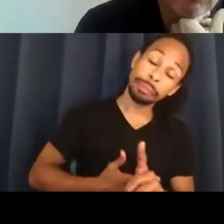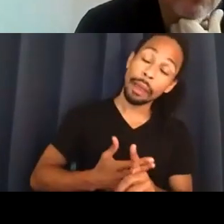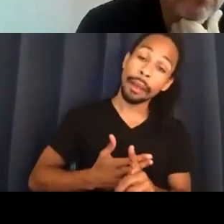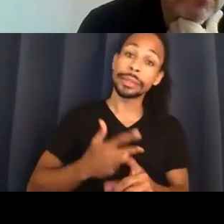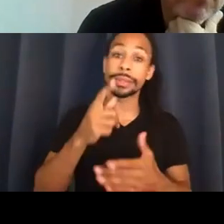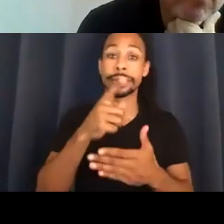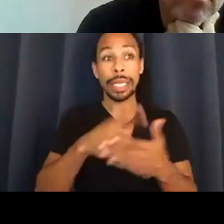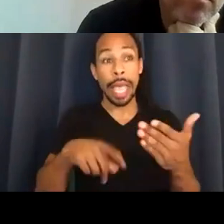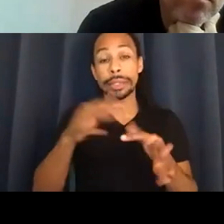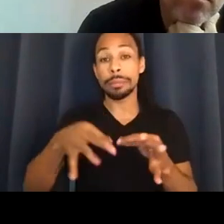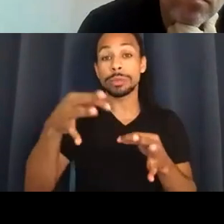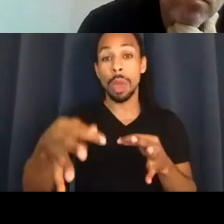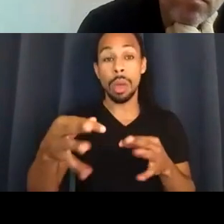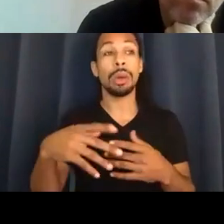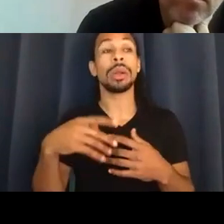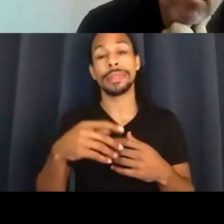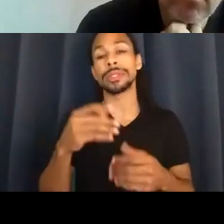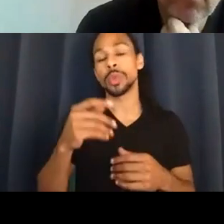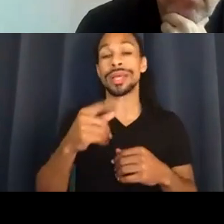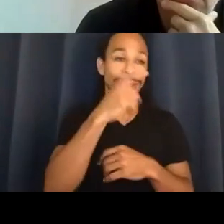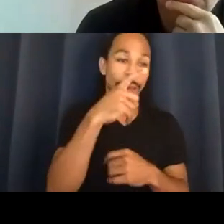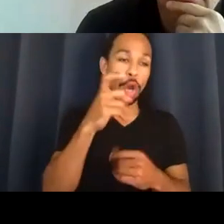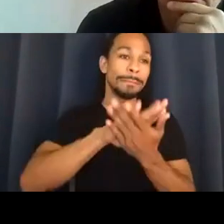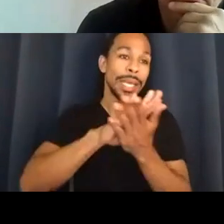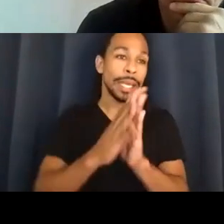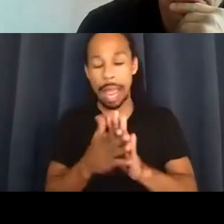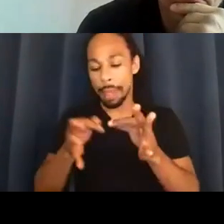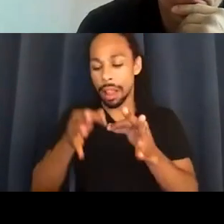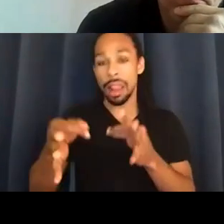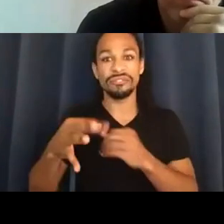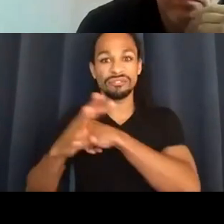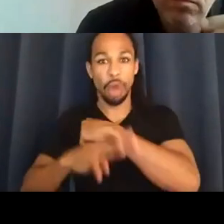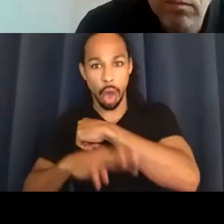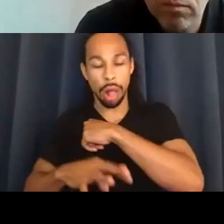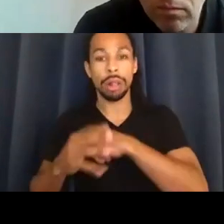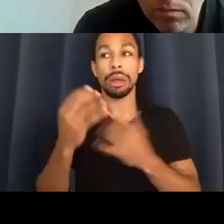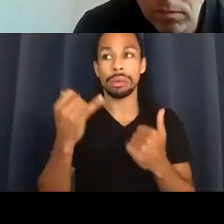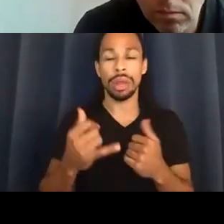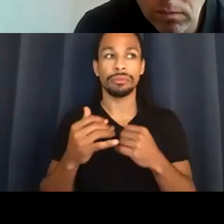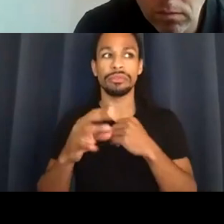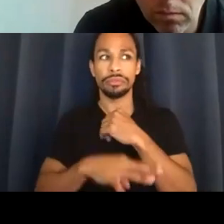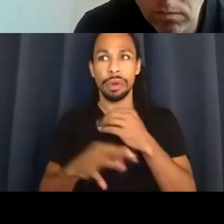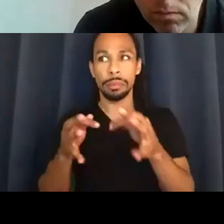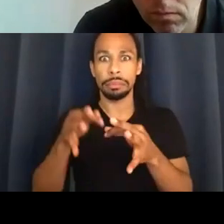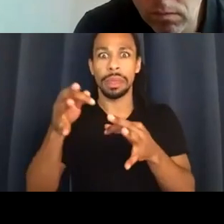or the fall of 20 and now we're all fall of 20 has disappeared and we're looking at winter